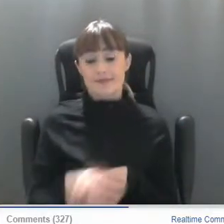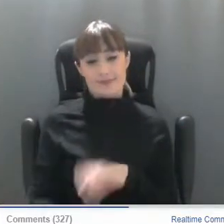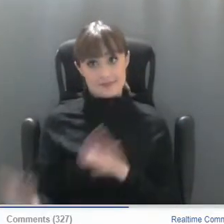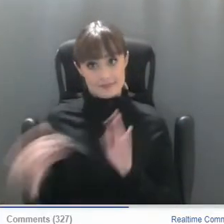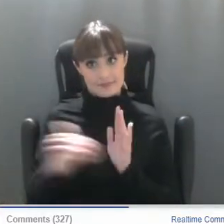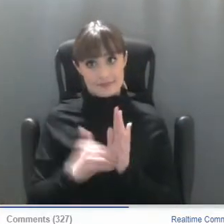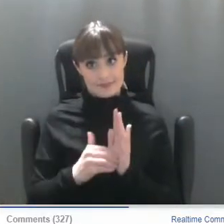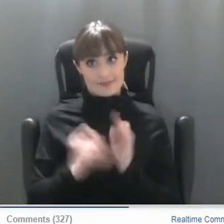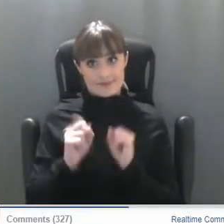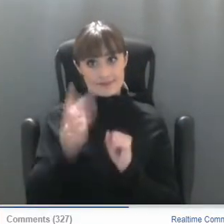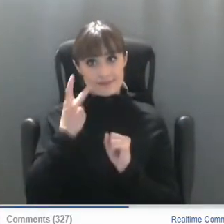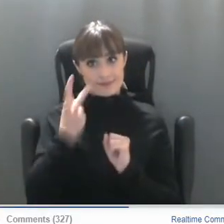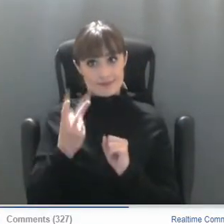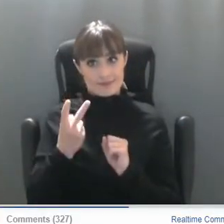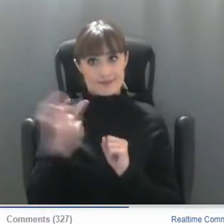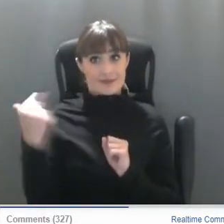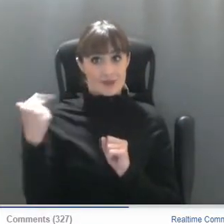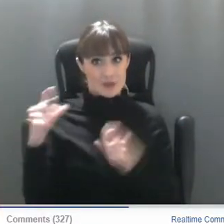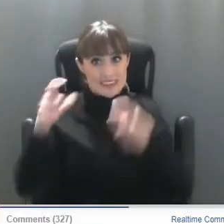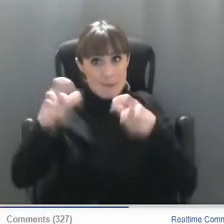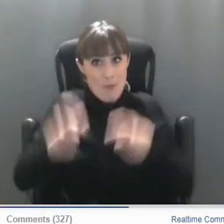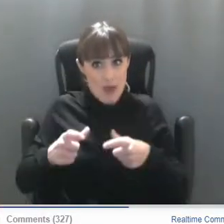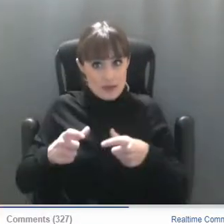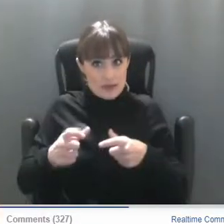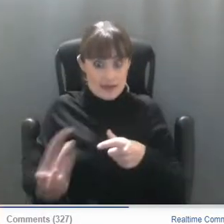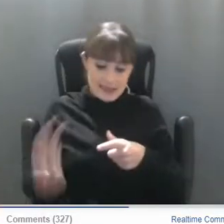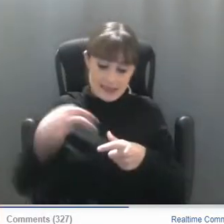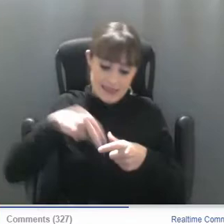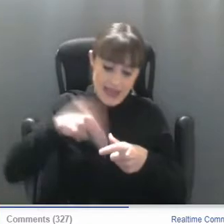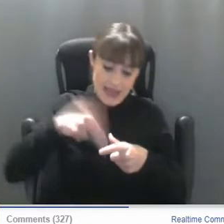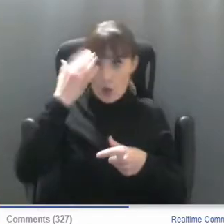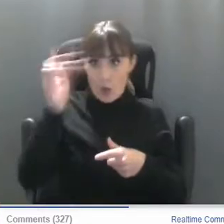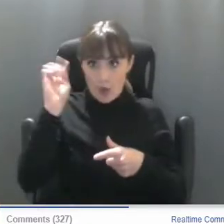at least a good reminder. Oh there they are, up there snoozing. We've done some